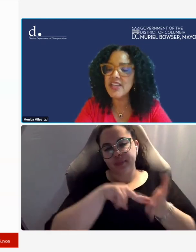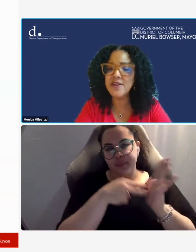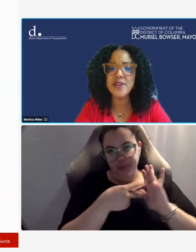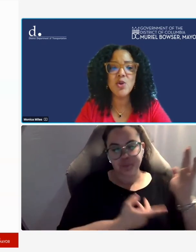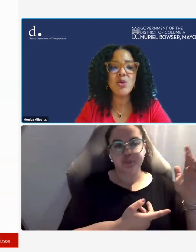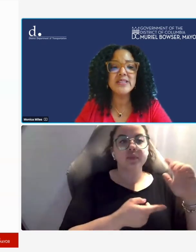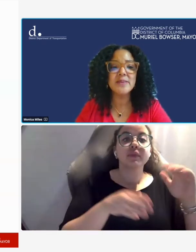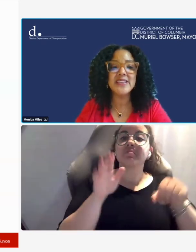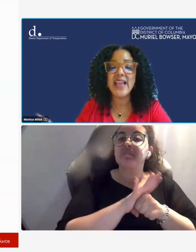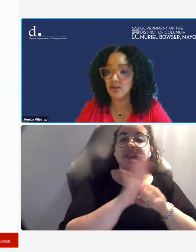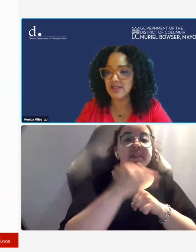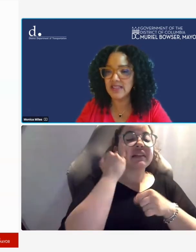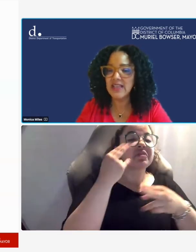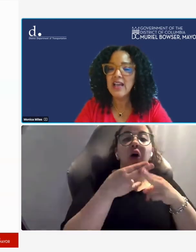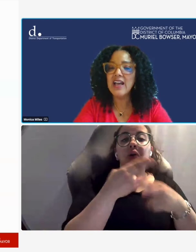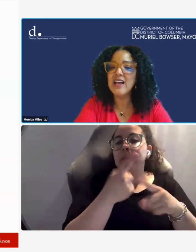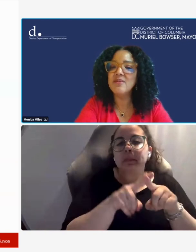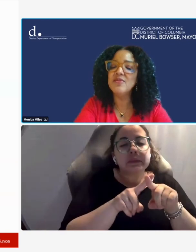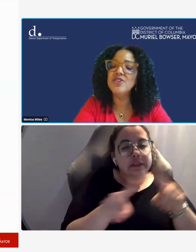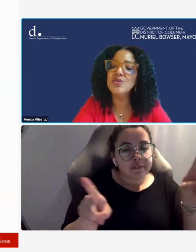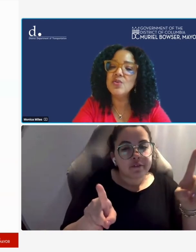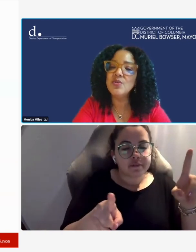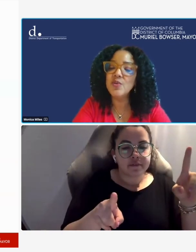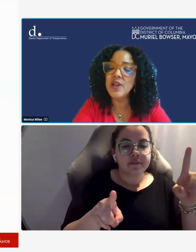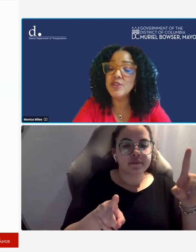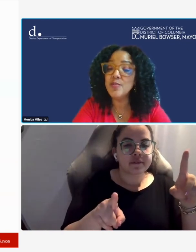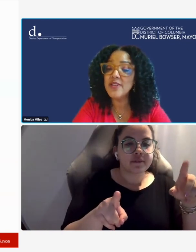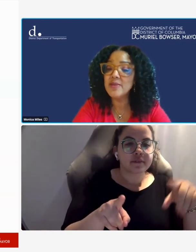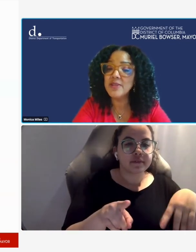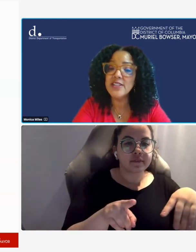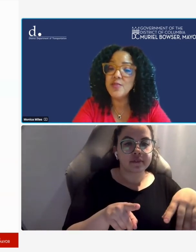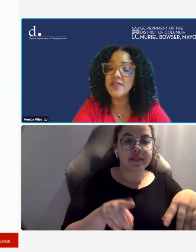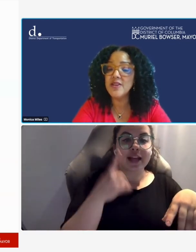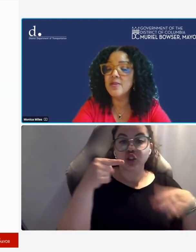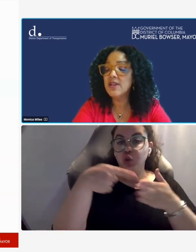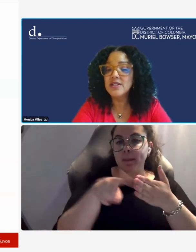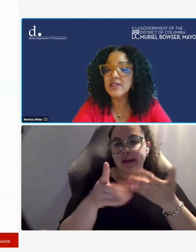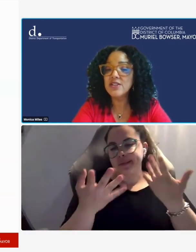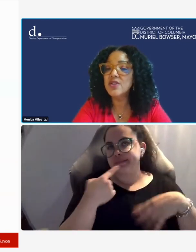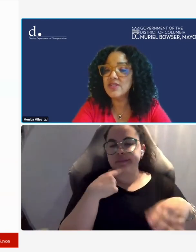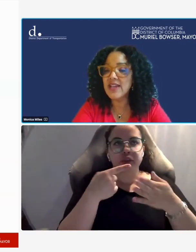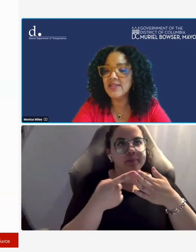they were called something else um you and you pay them let's say you pay them two hundred thousand